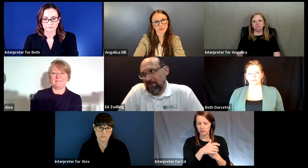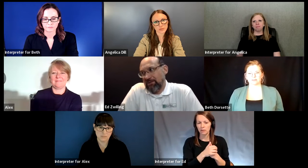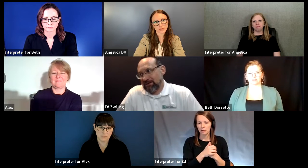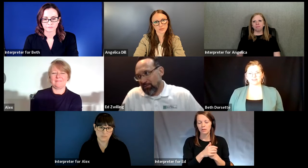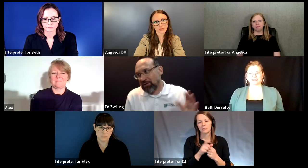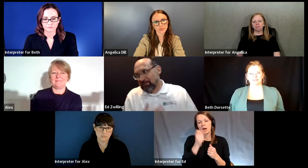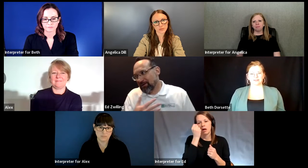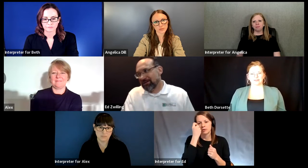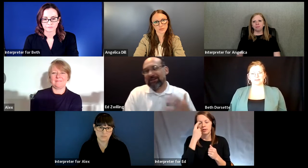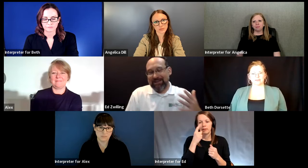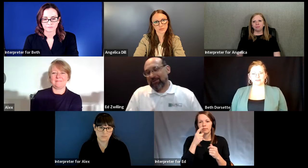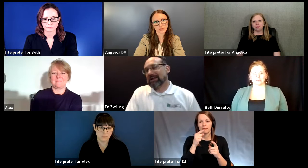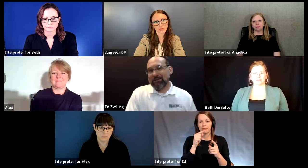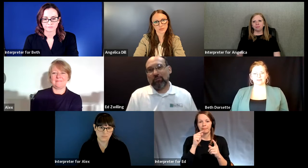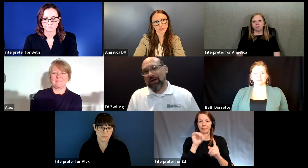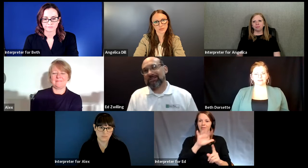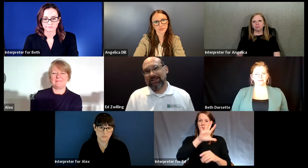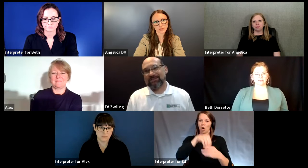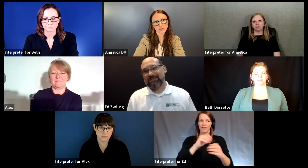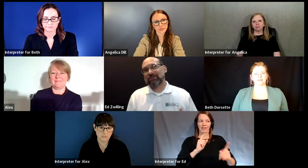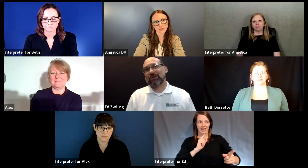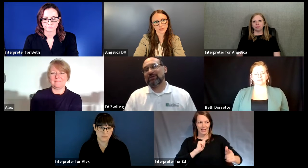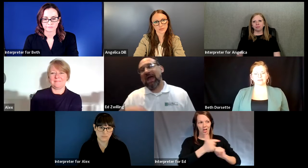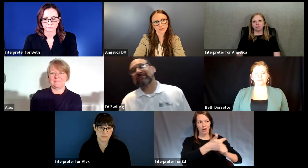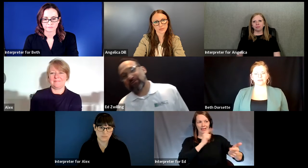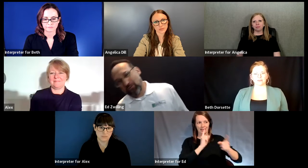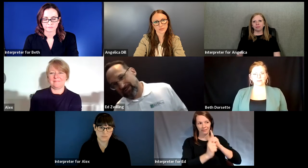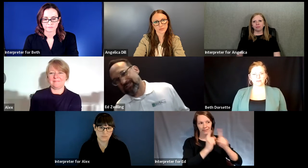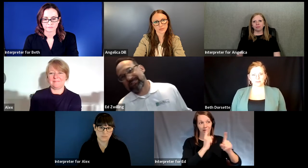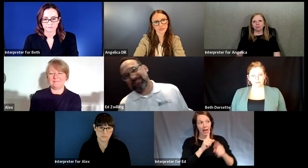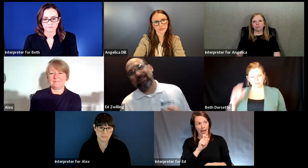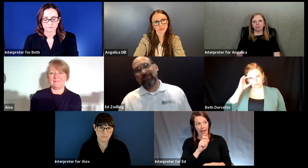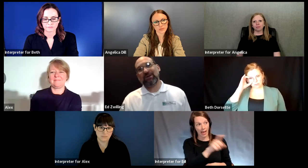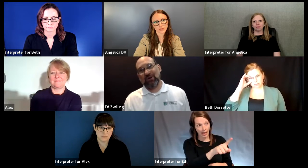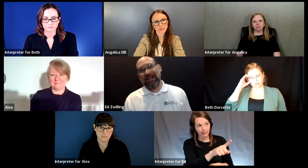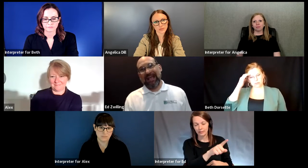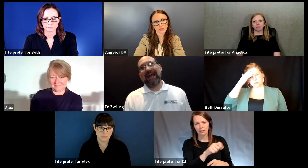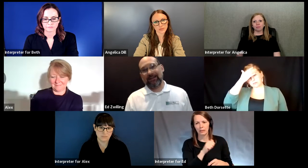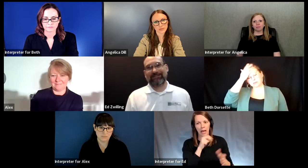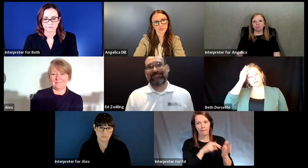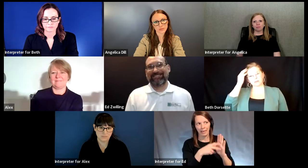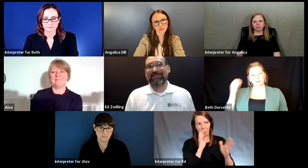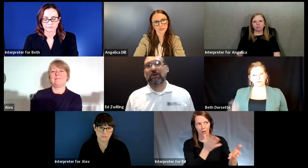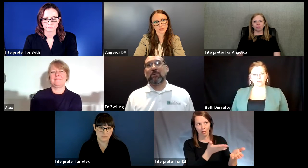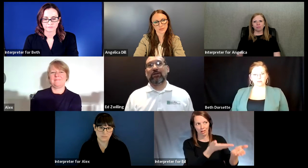But you just have to understand that that's part of the interactive process. Just because you ask for it, doesn't necessarily mean you're going to get it.